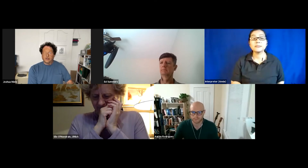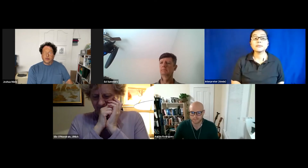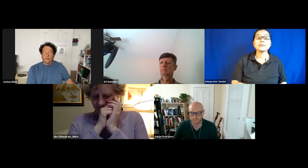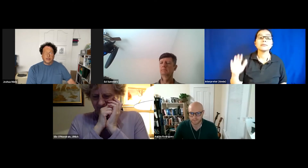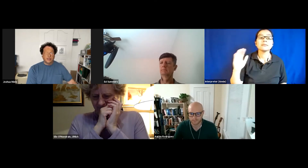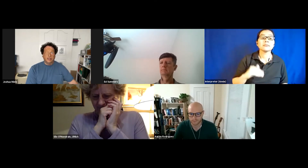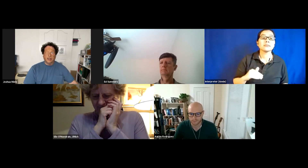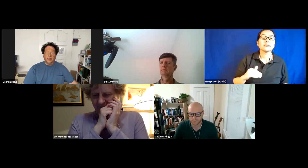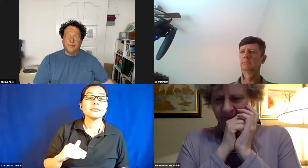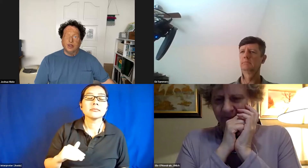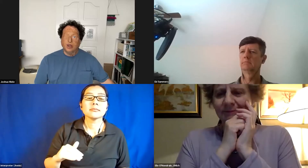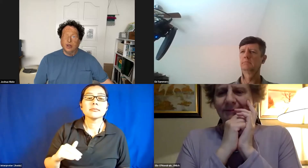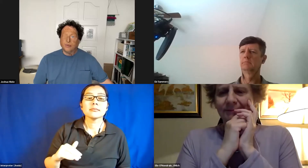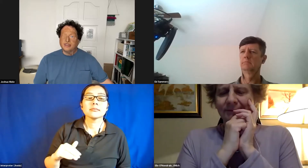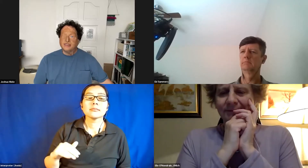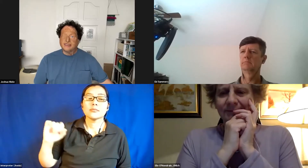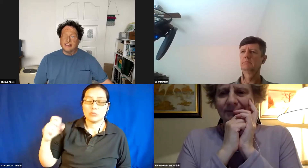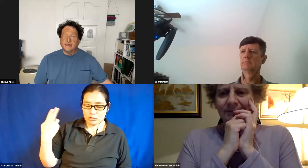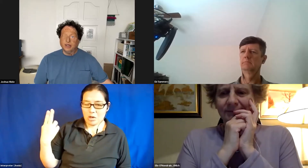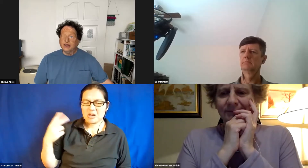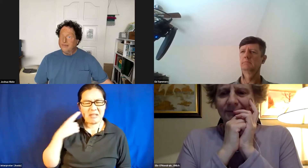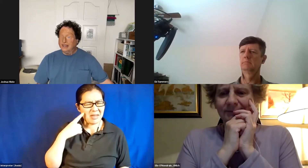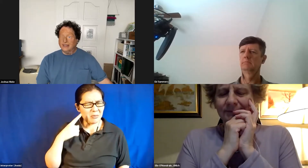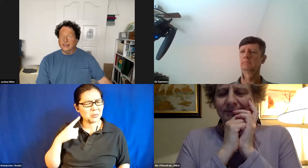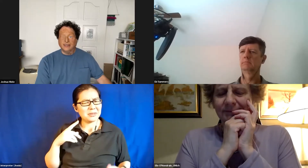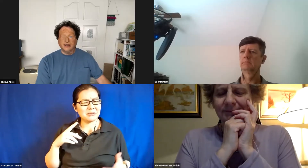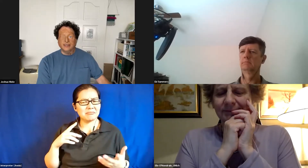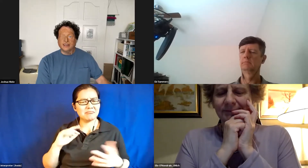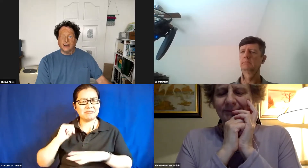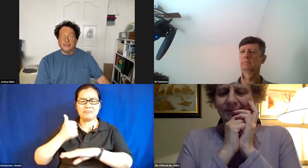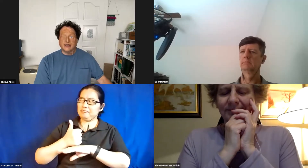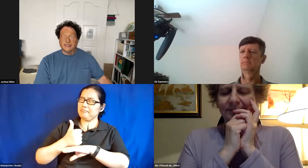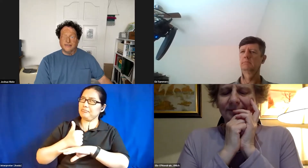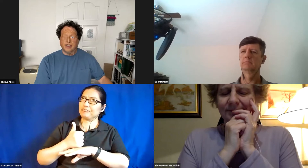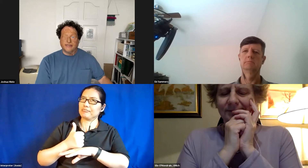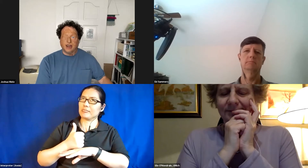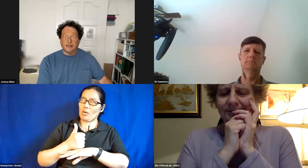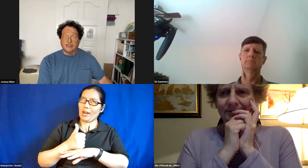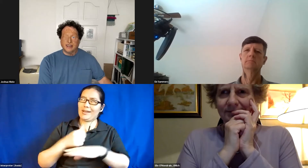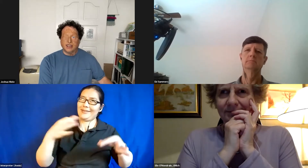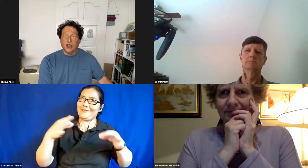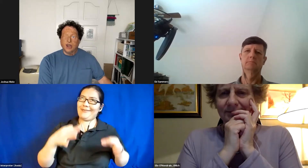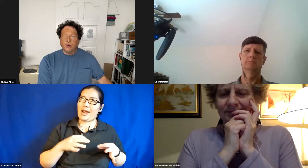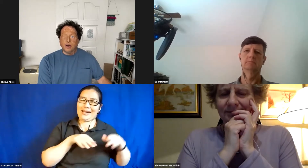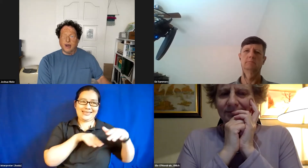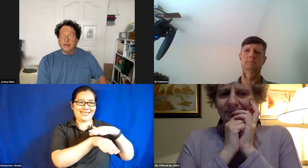sort of what the -- what does accessibility mean in the context of comics. I'm